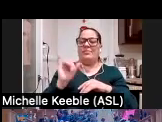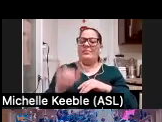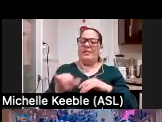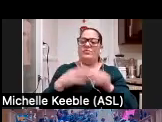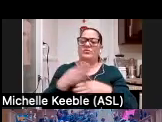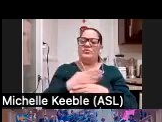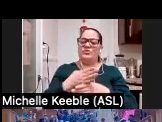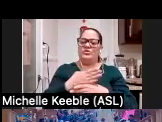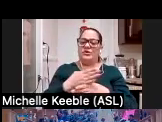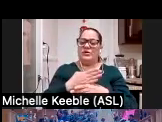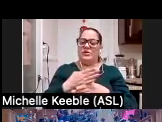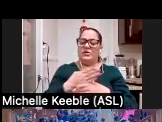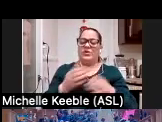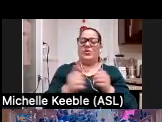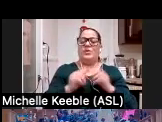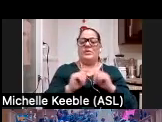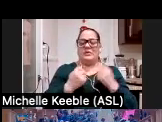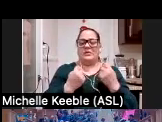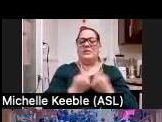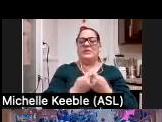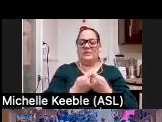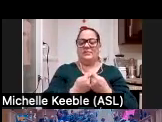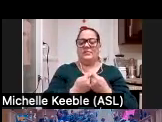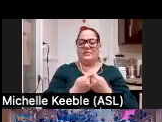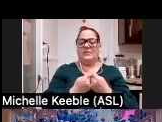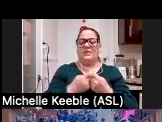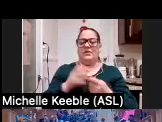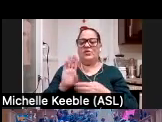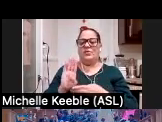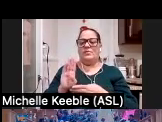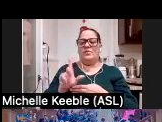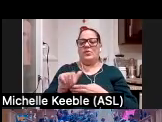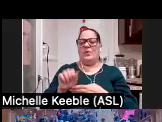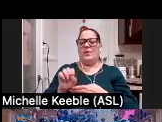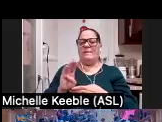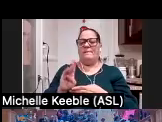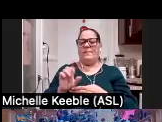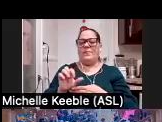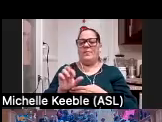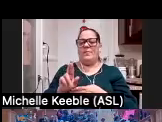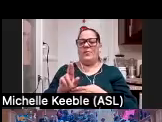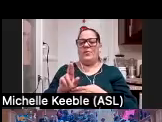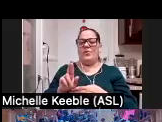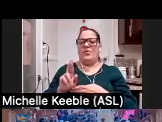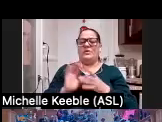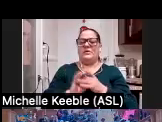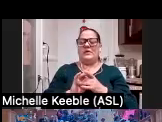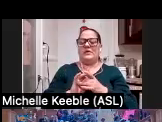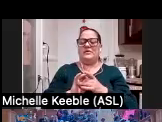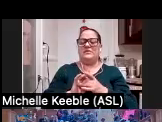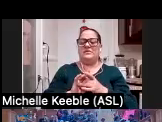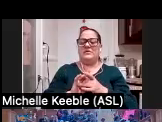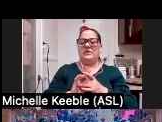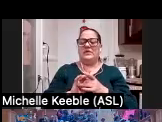with the team that does Bloomberg Connects. Um and they basically were able to imitate that